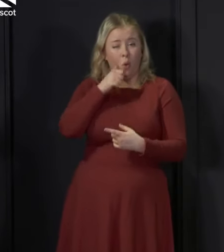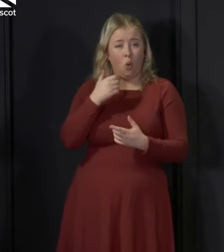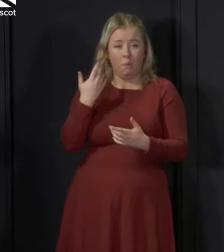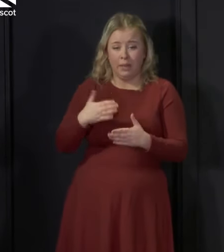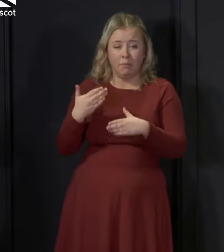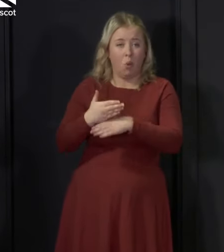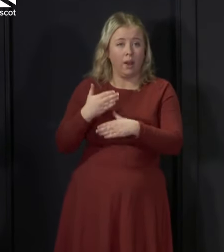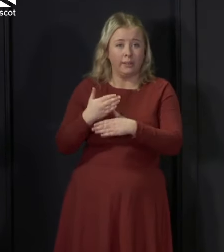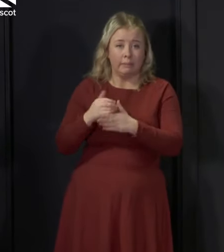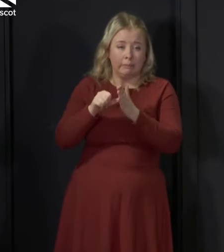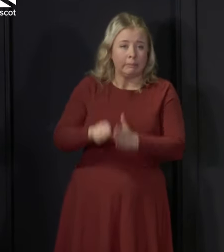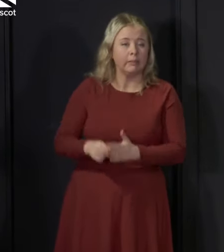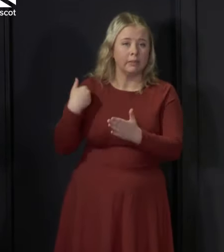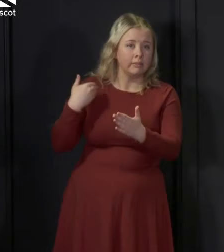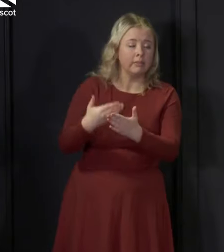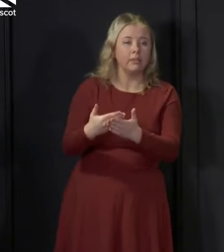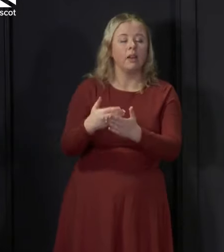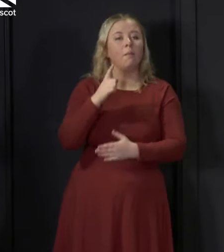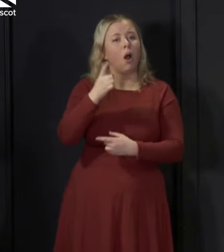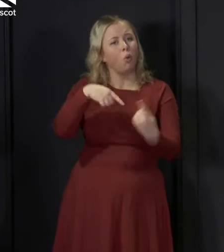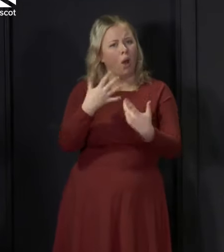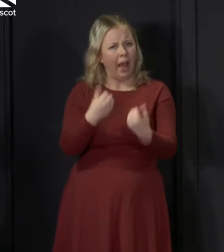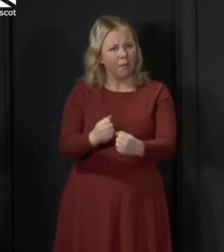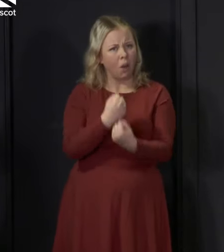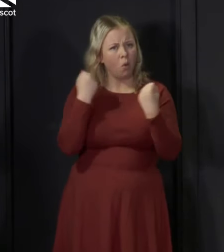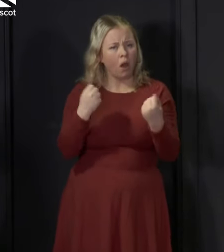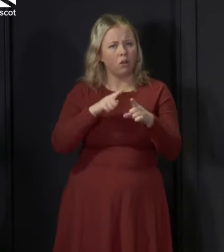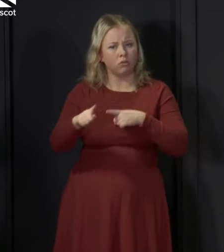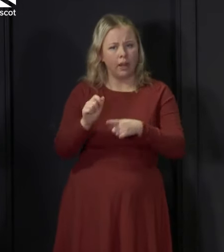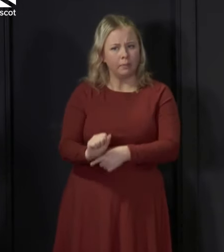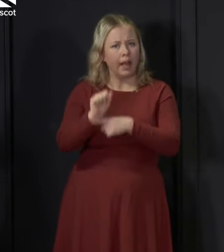But every one of us does have power to protect ourselves, our loved ones and communities.